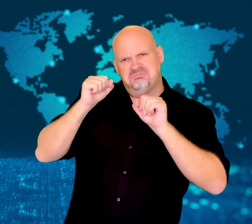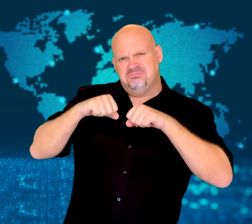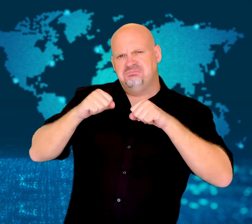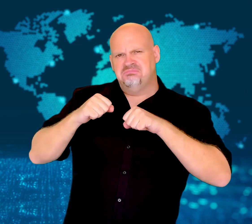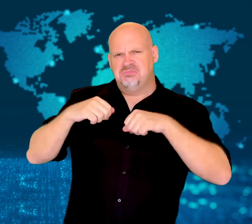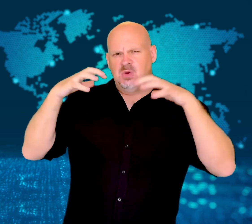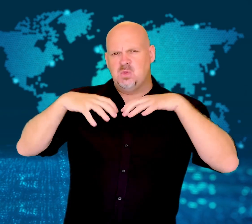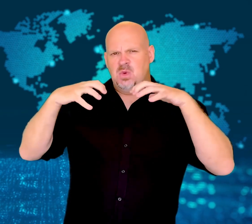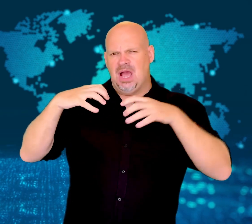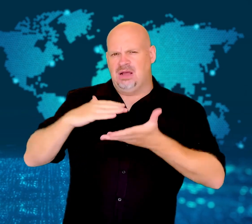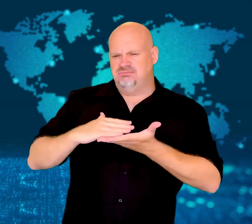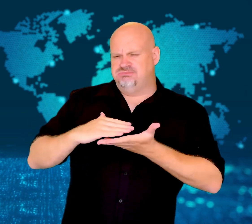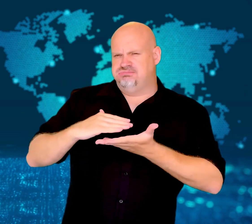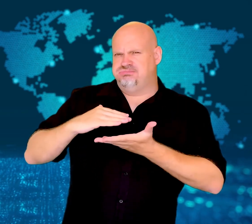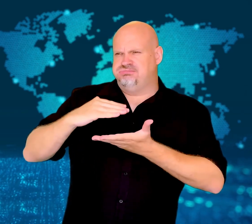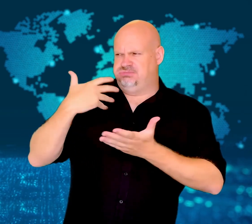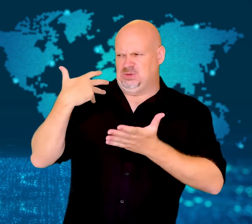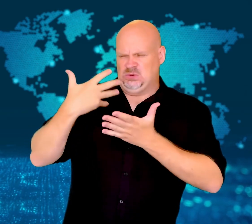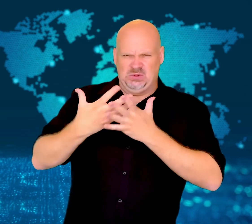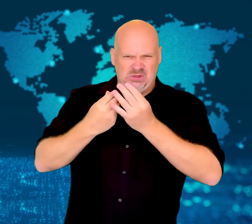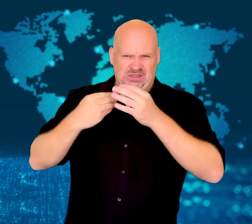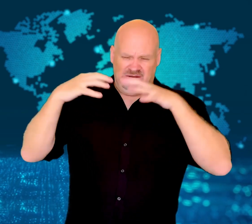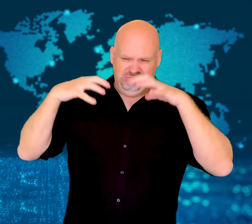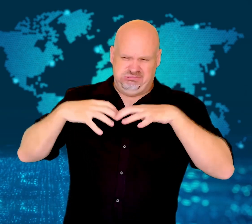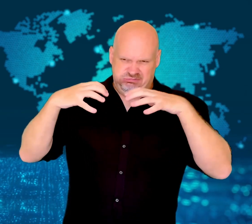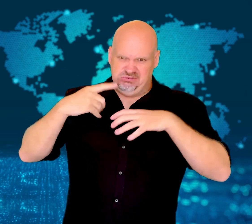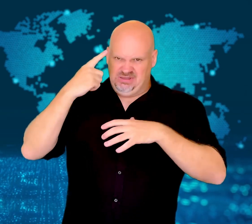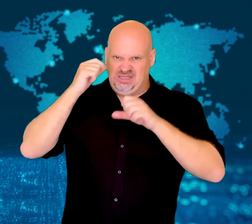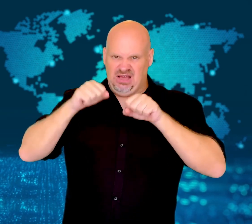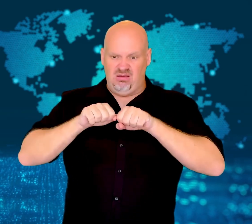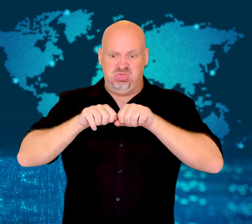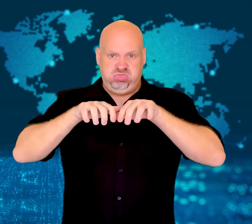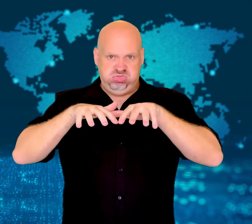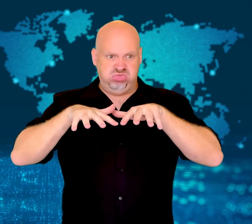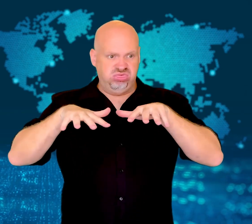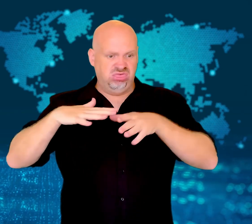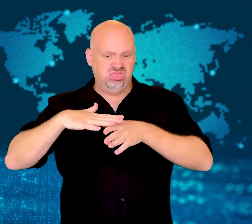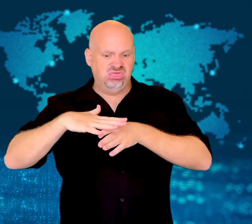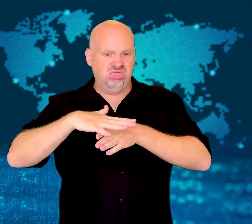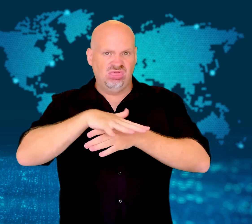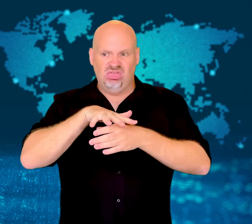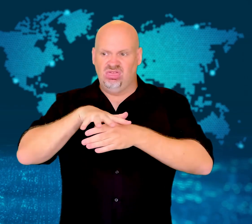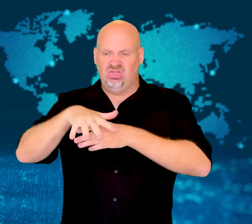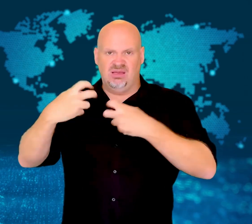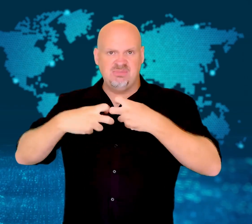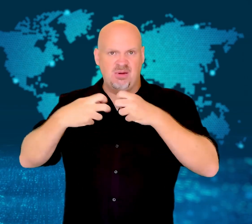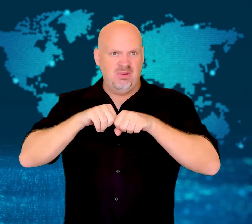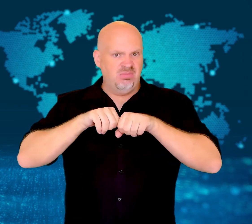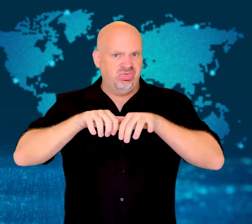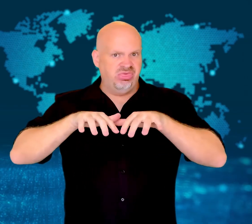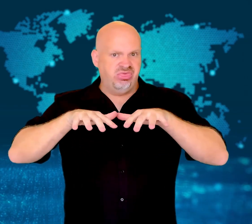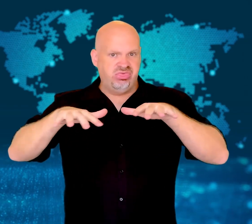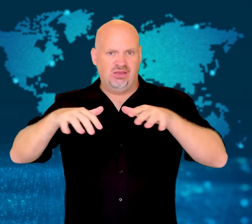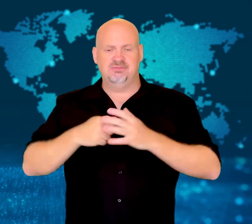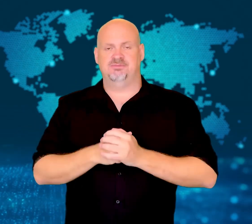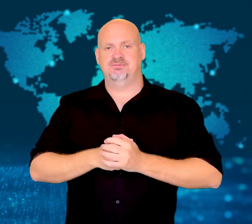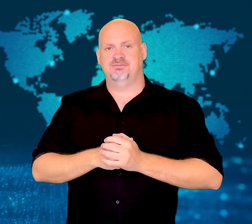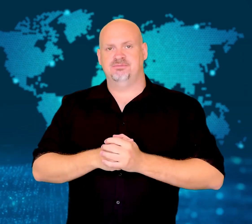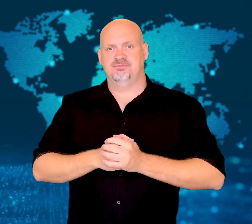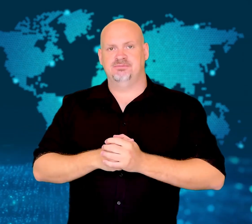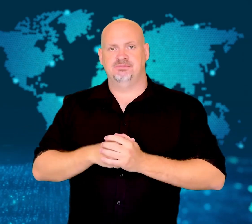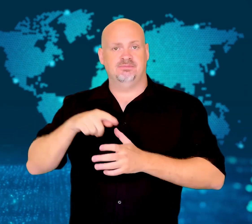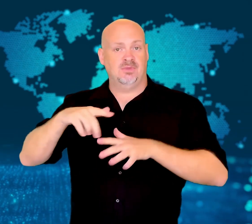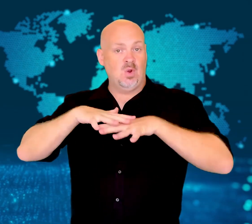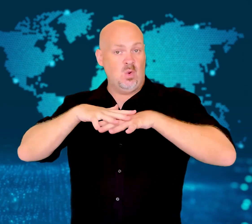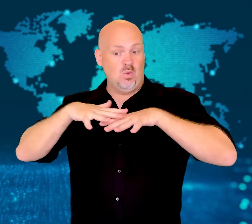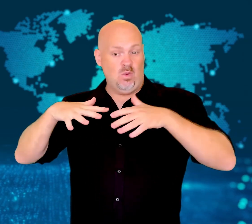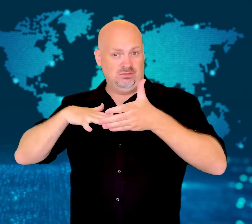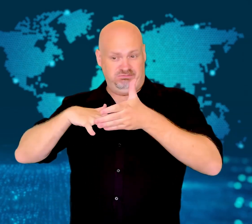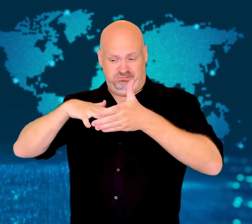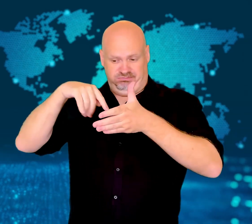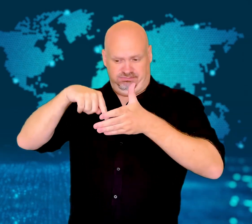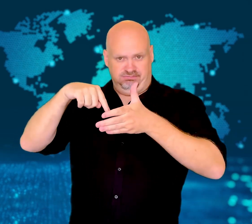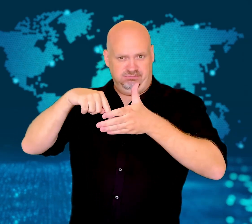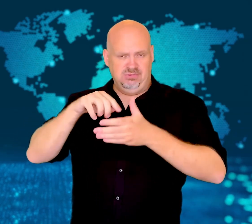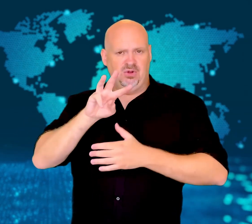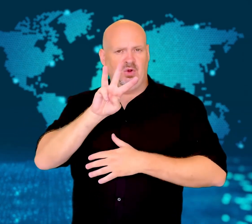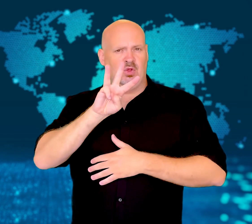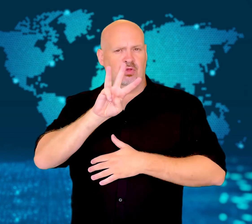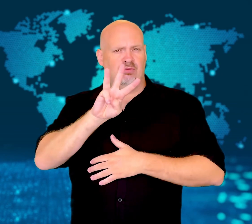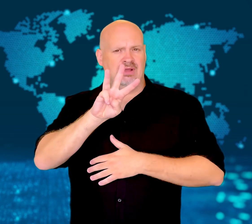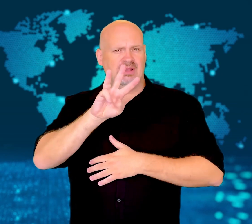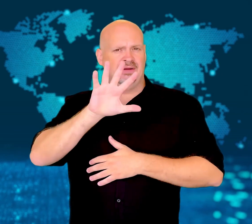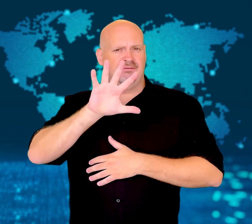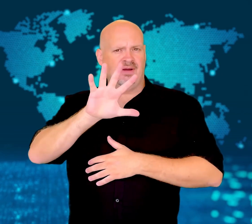The country was anticipating possible flood harm from the latest downpour.